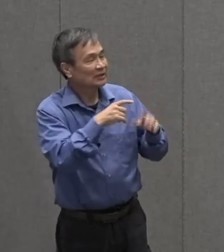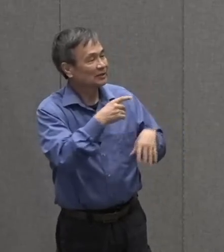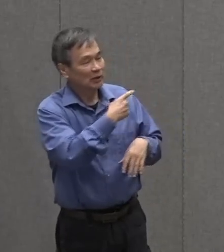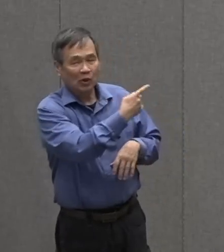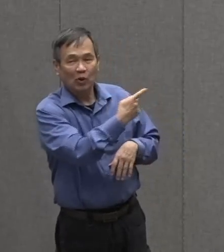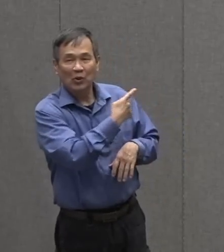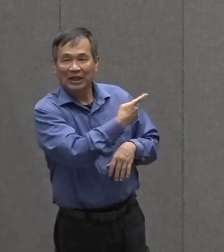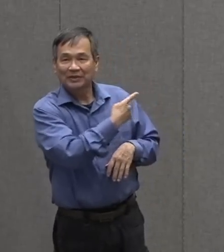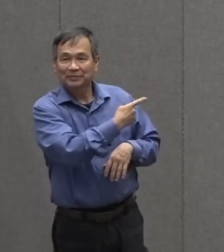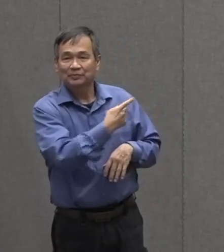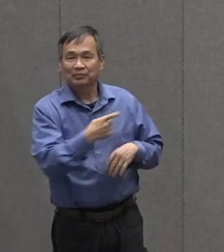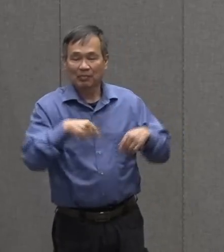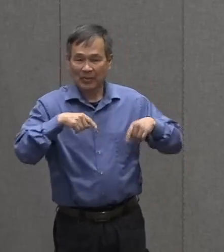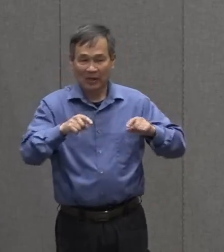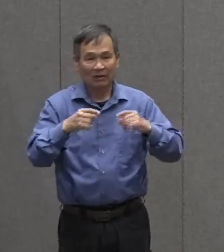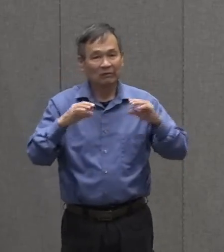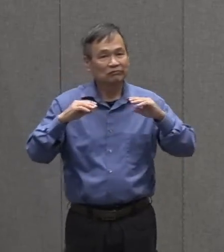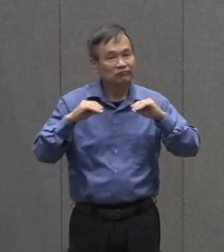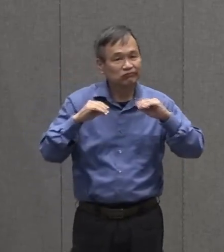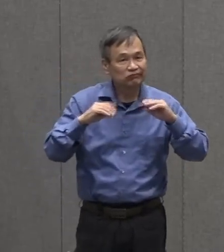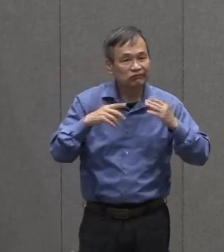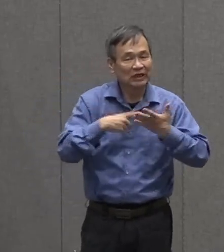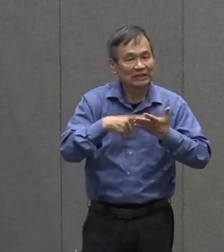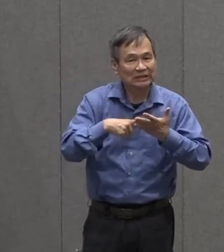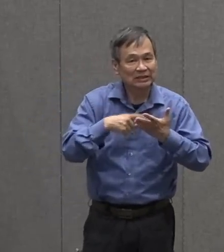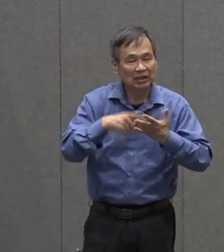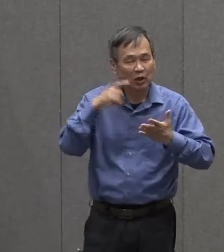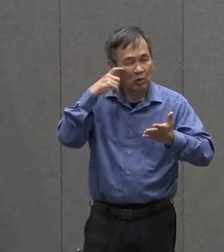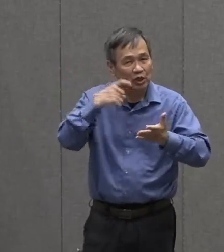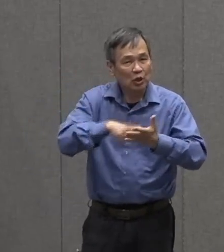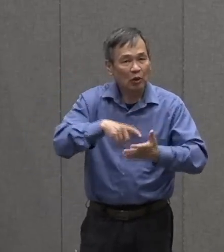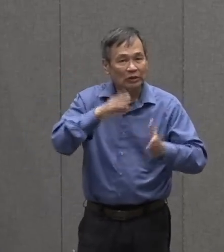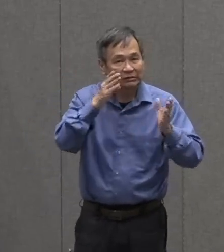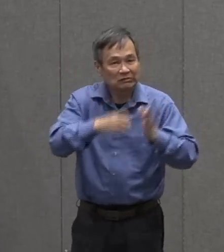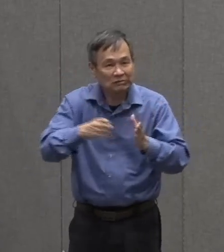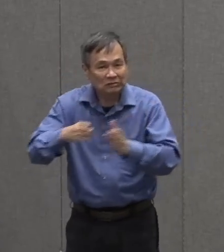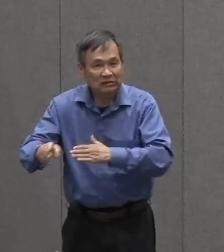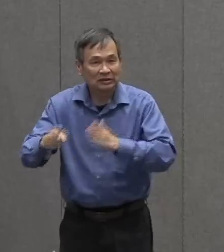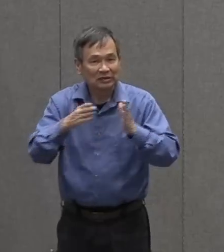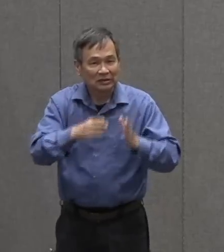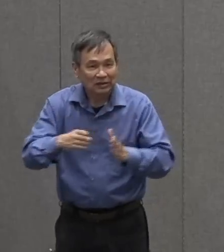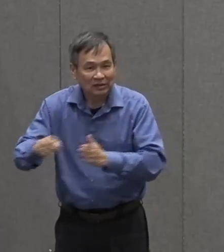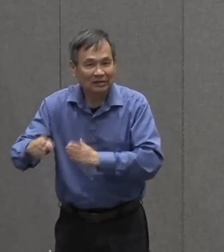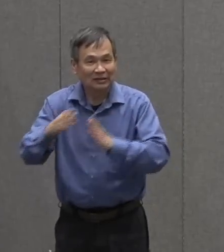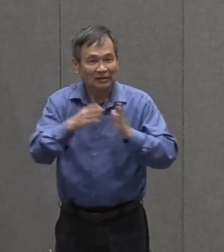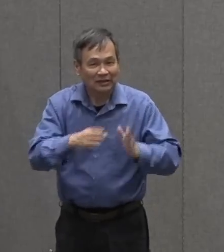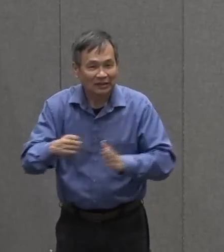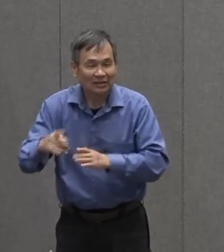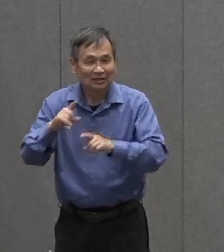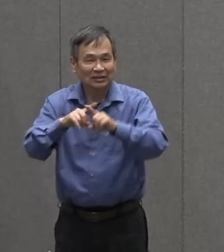as we're talking have patterns, and we're noticing more patterns than what we have even talked about prior to today.